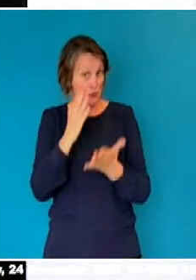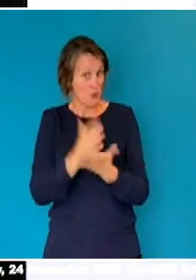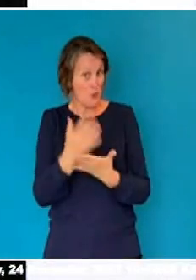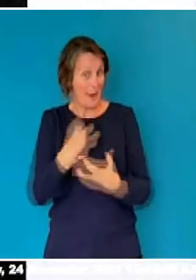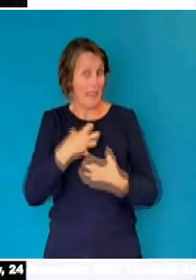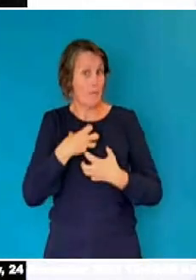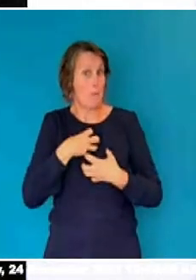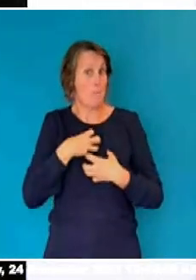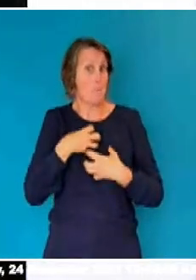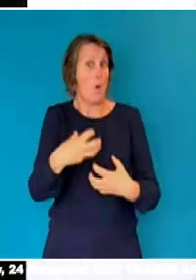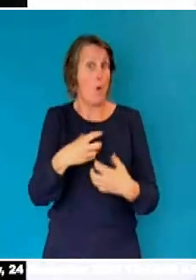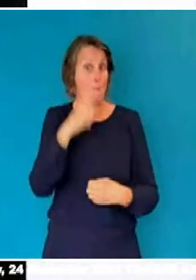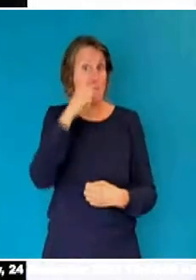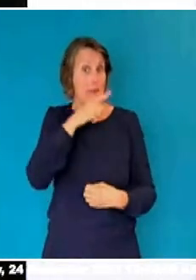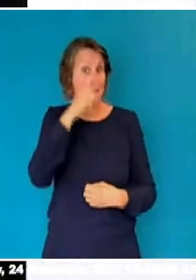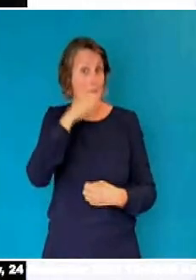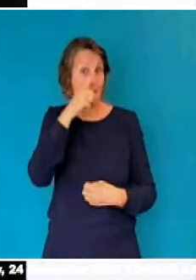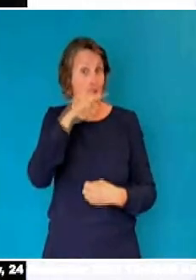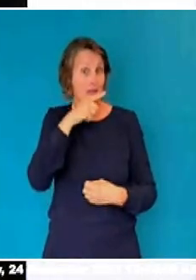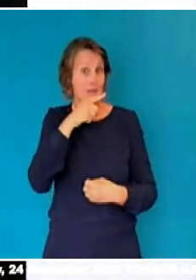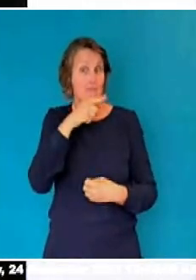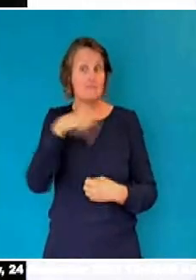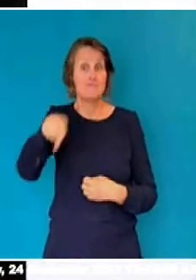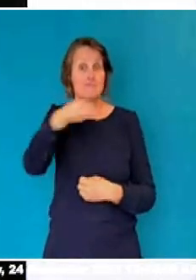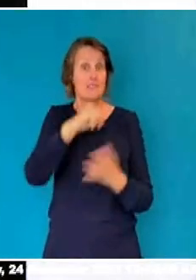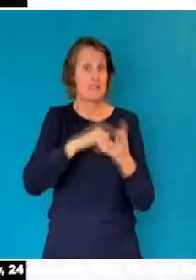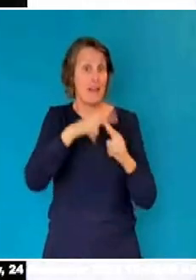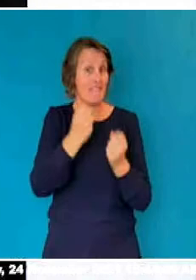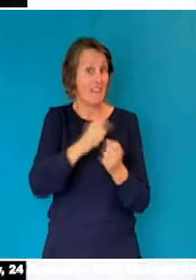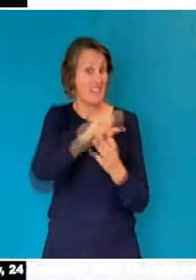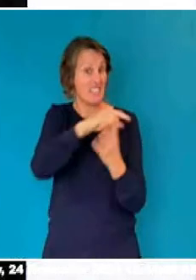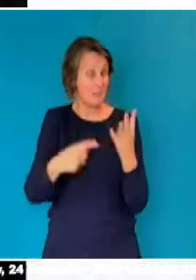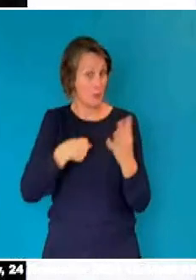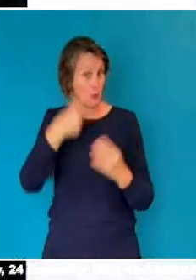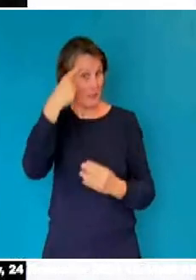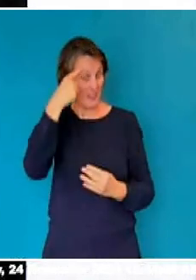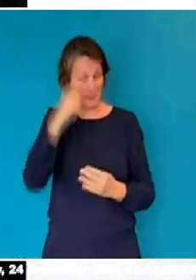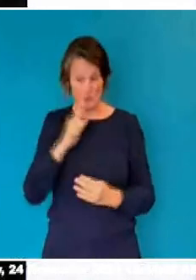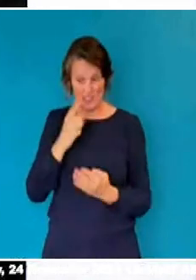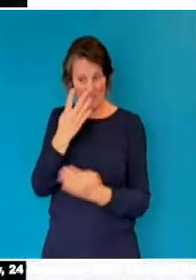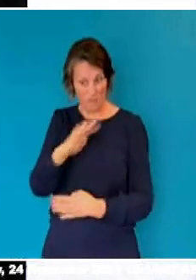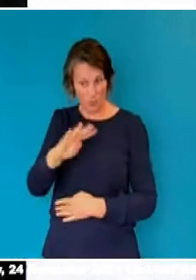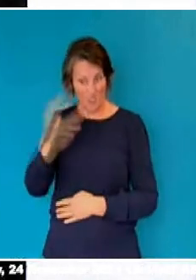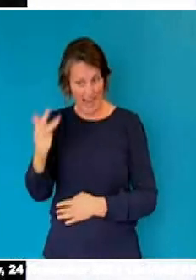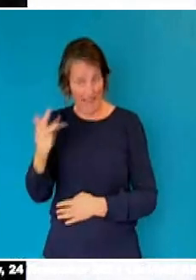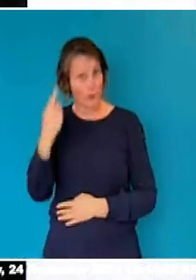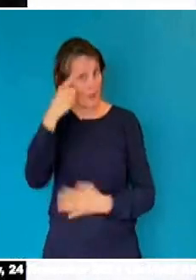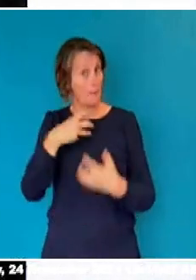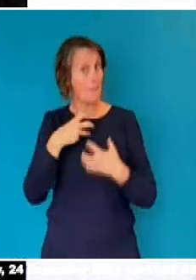48 per cent anonymously disclosed inÂ 48 people anonymously disclosed in your most